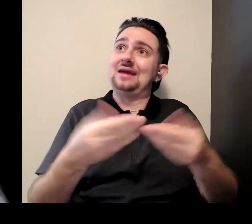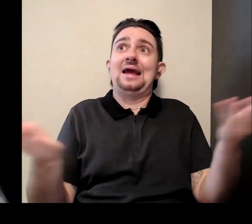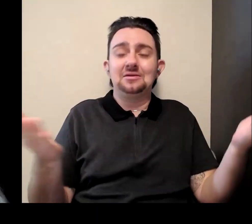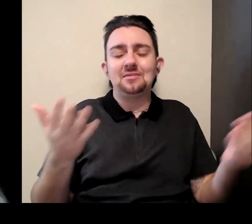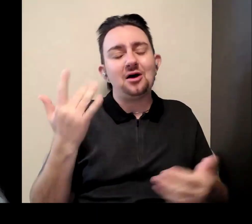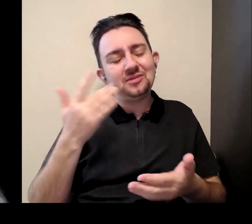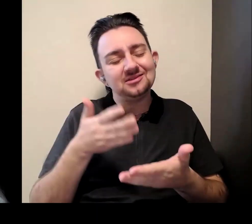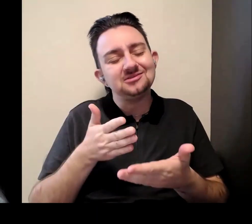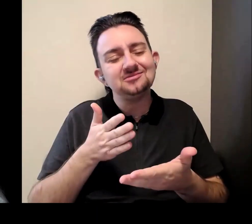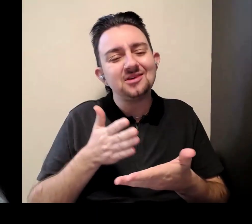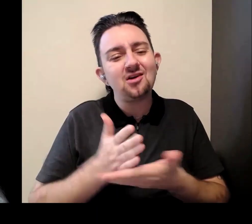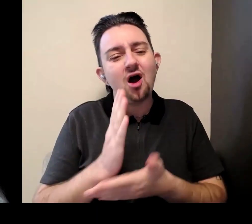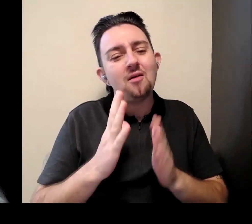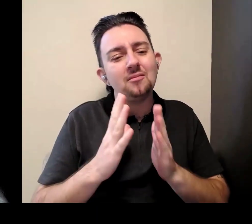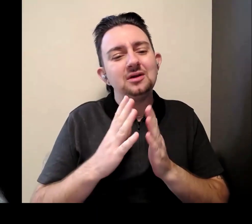But if you contacted Really Great Reading,